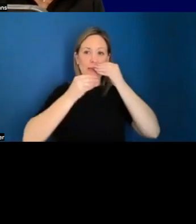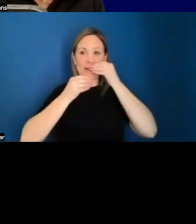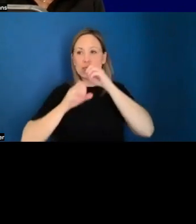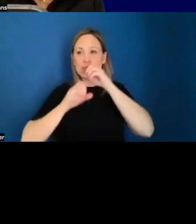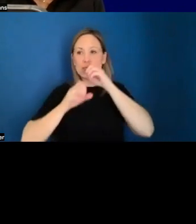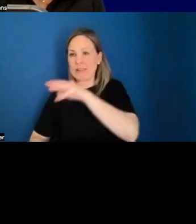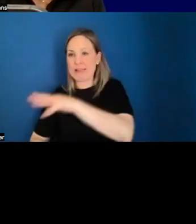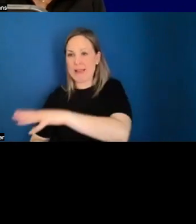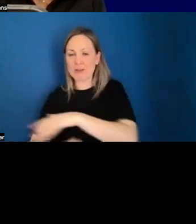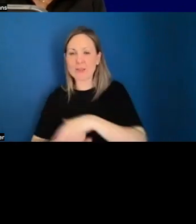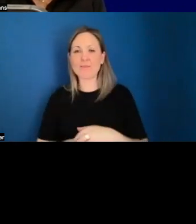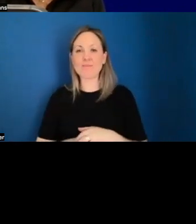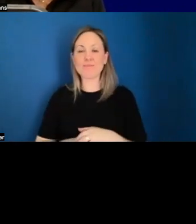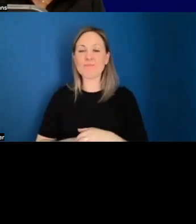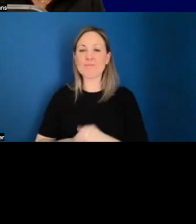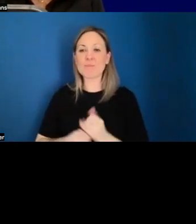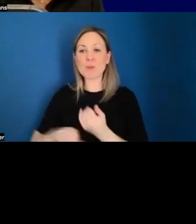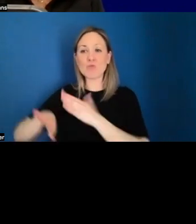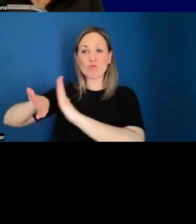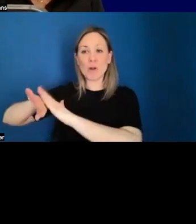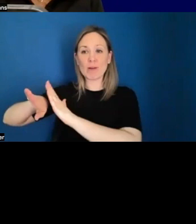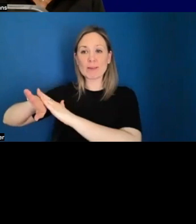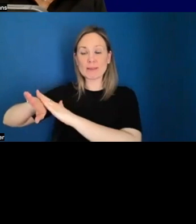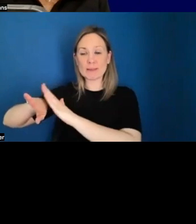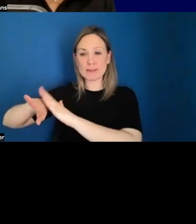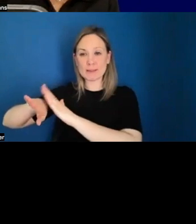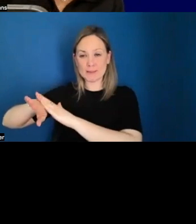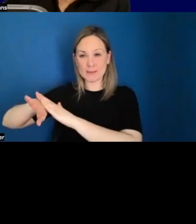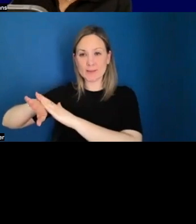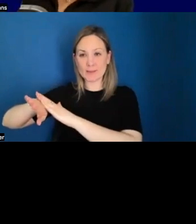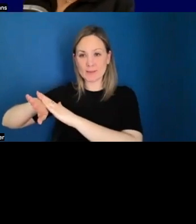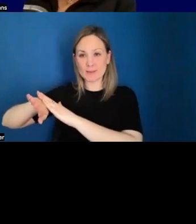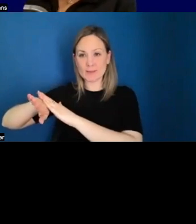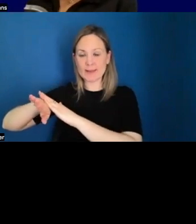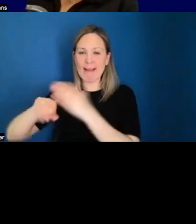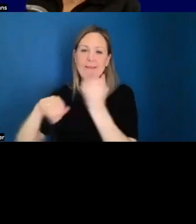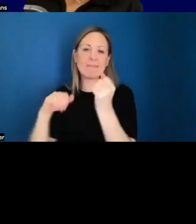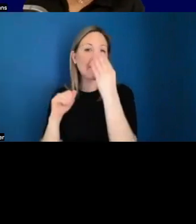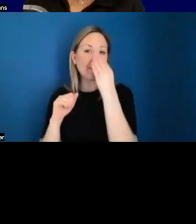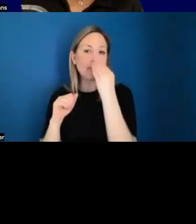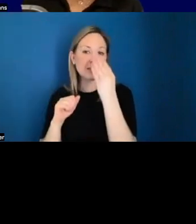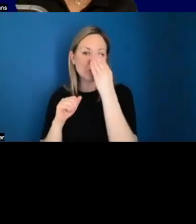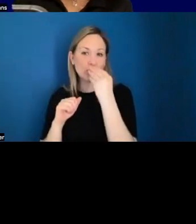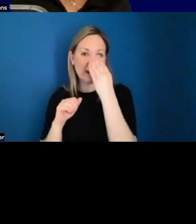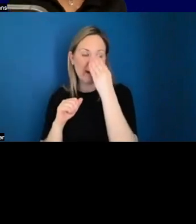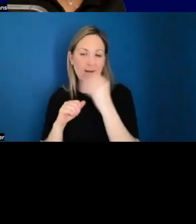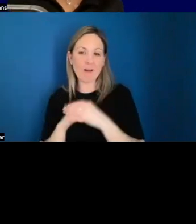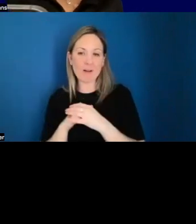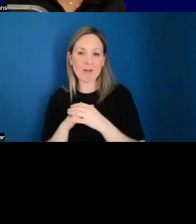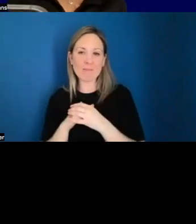the right of the screen we have an image that at the base of this pale blue background image